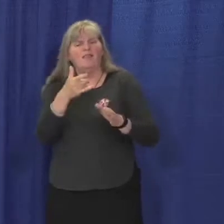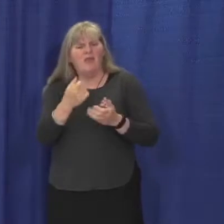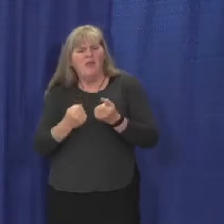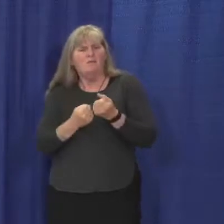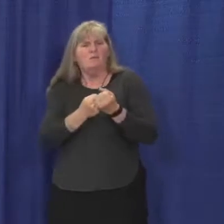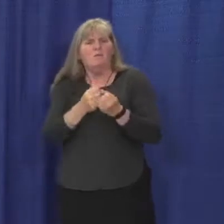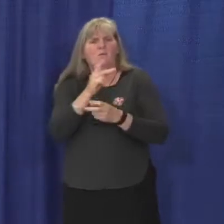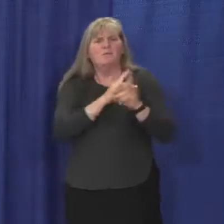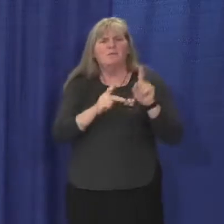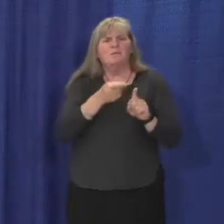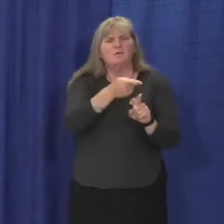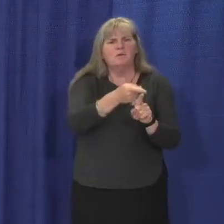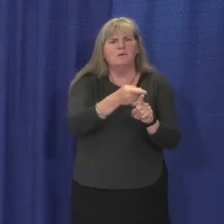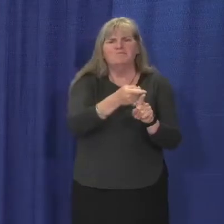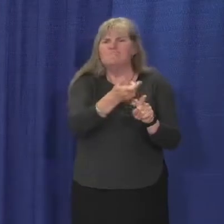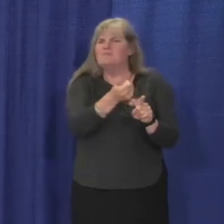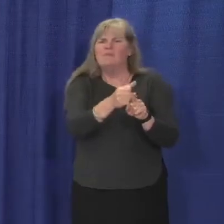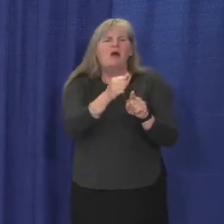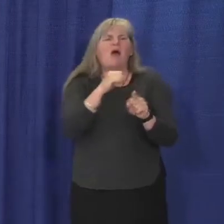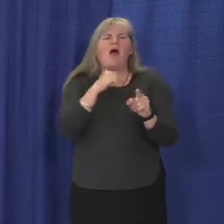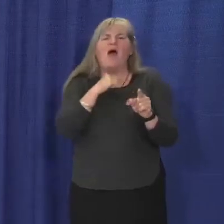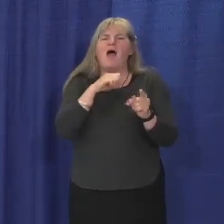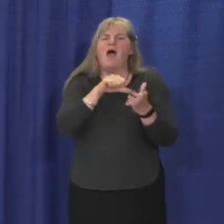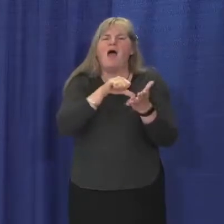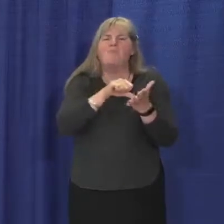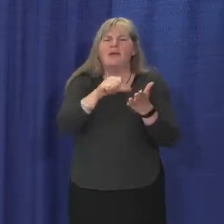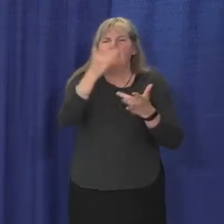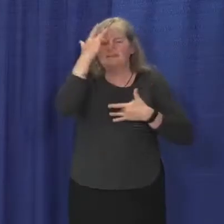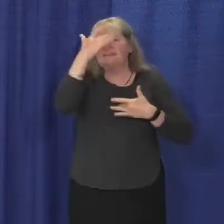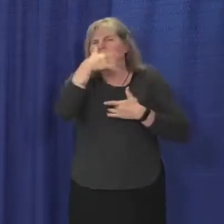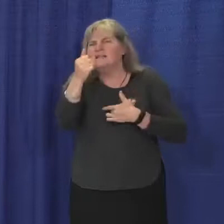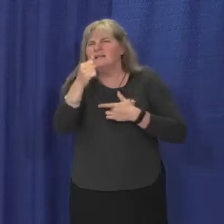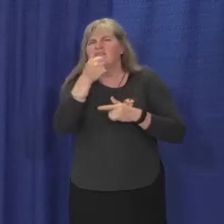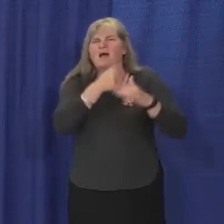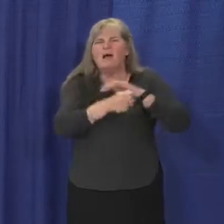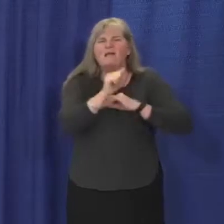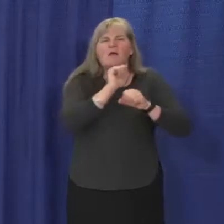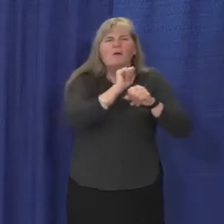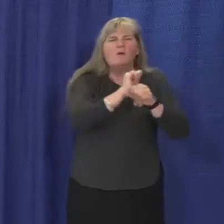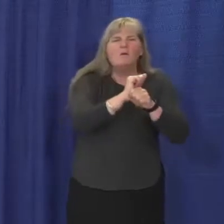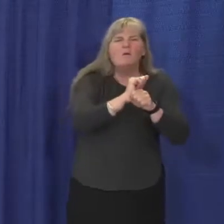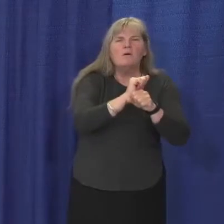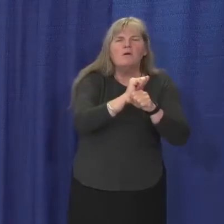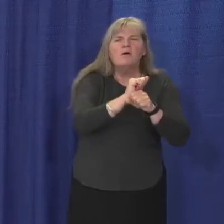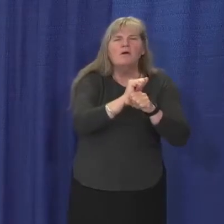The program supports Yukon workers that do not have paid sick leave if they need to stay